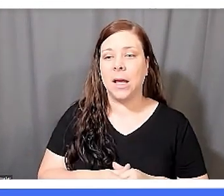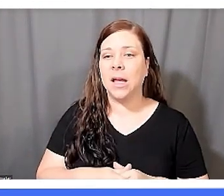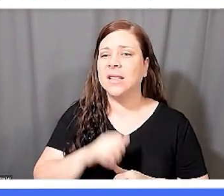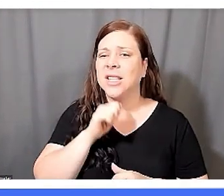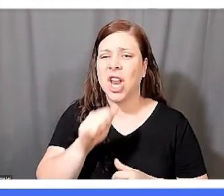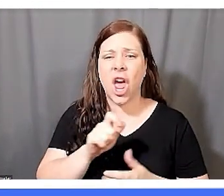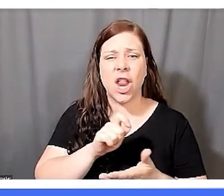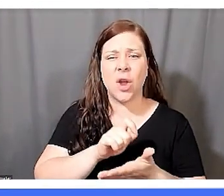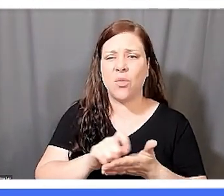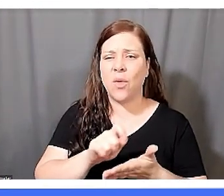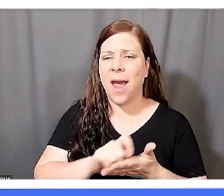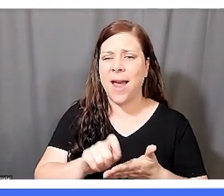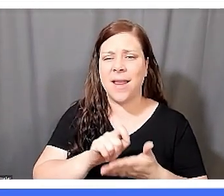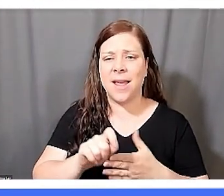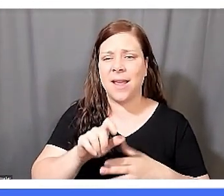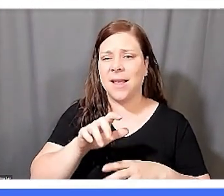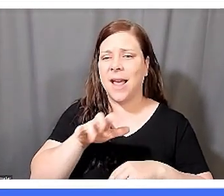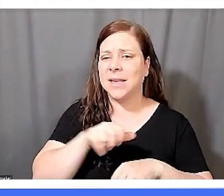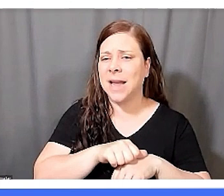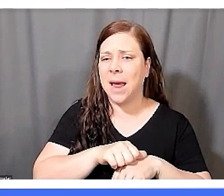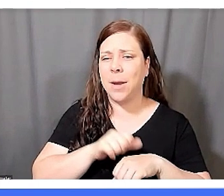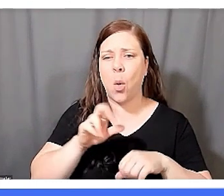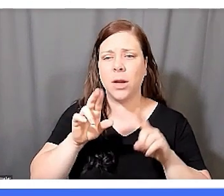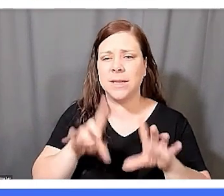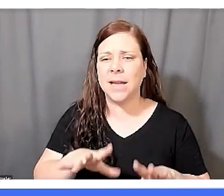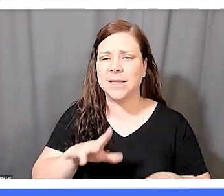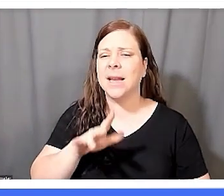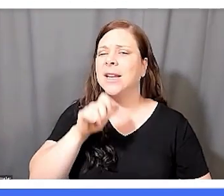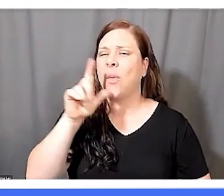some kind of writing assignment, there doesn't need to be a lot of typing required.